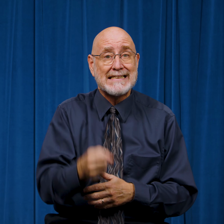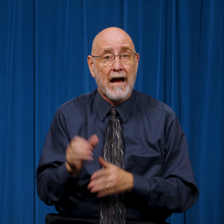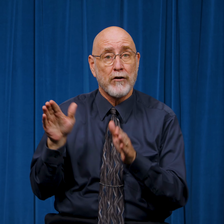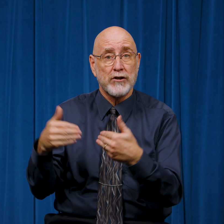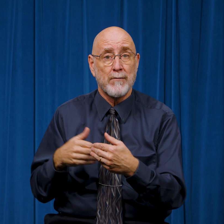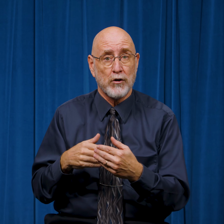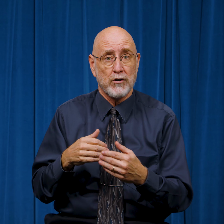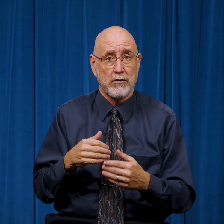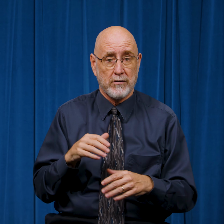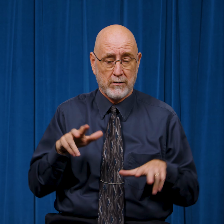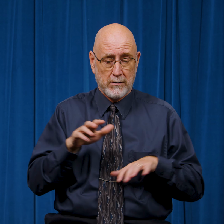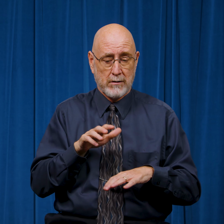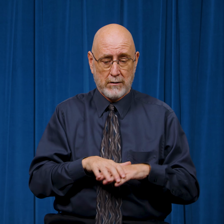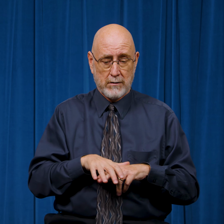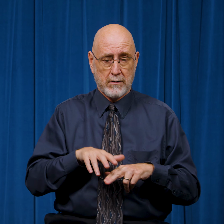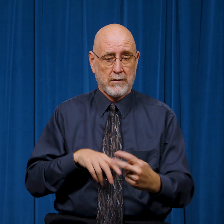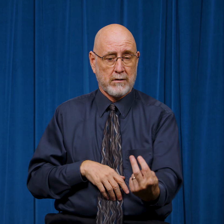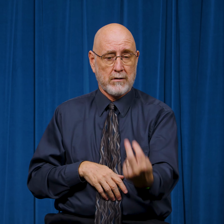immediately to the left as you face the seated Lincoln